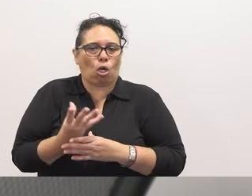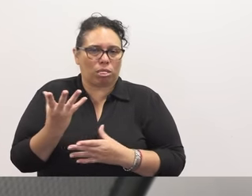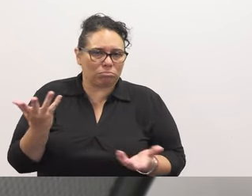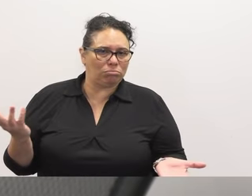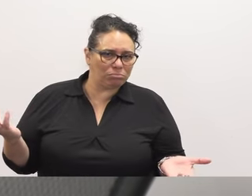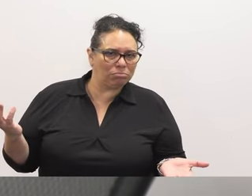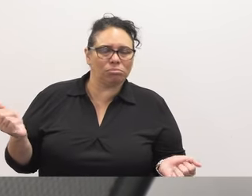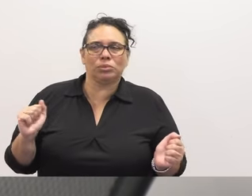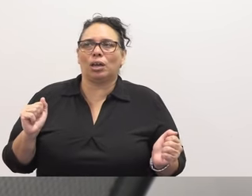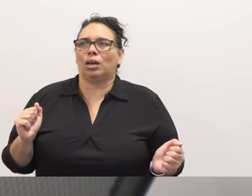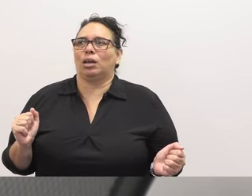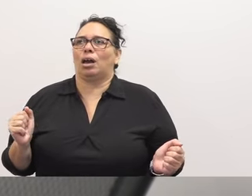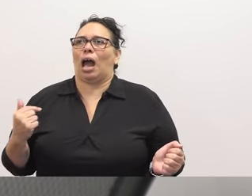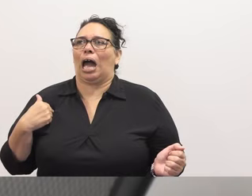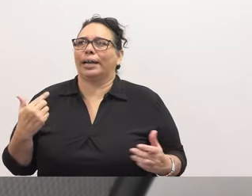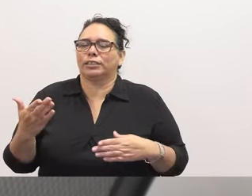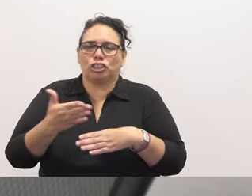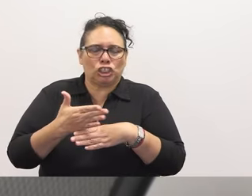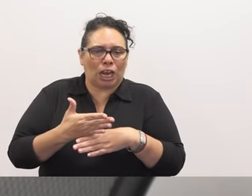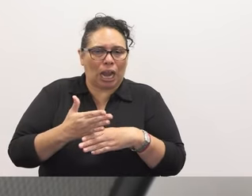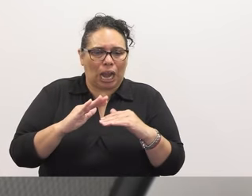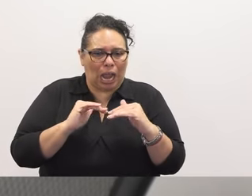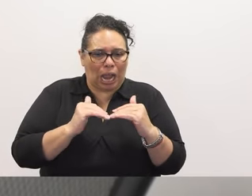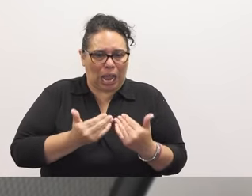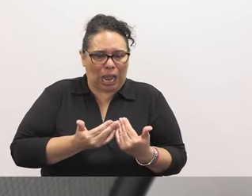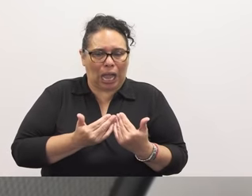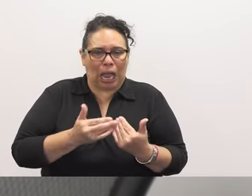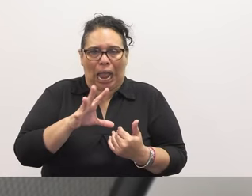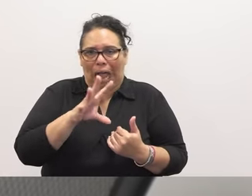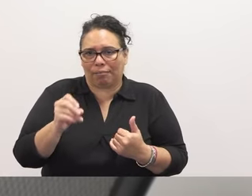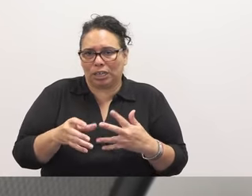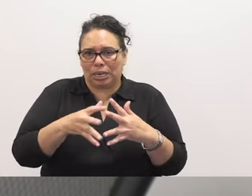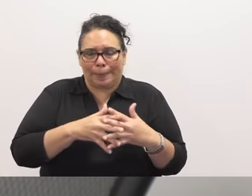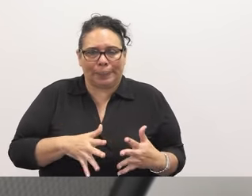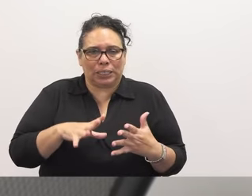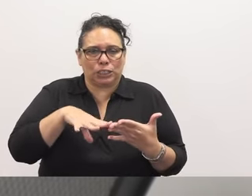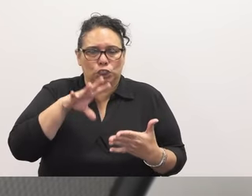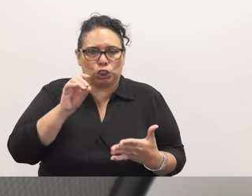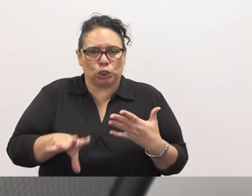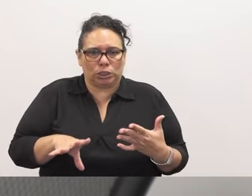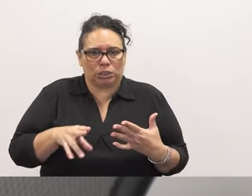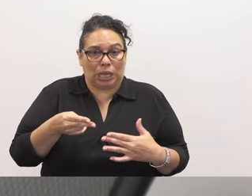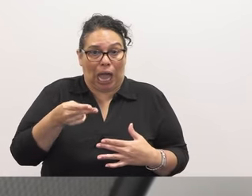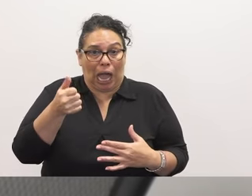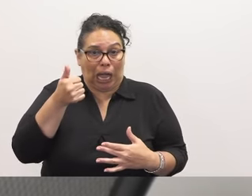So I shared about how our African American students are now higher than all,